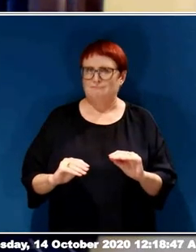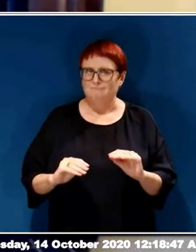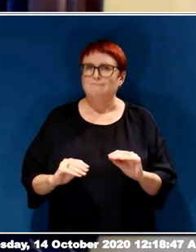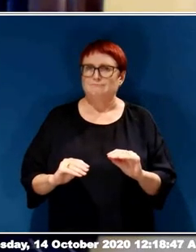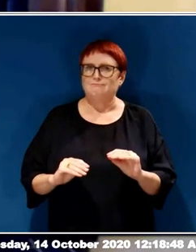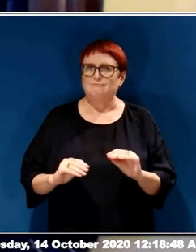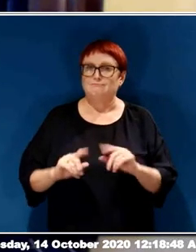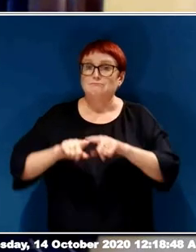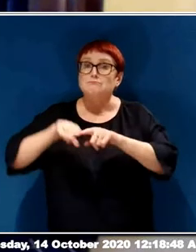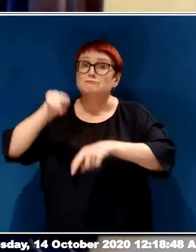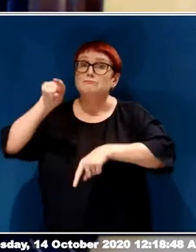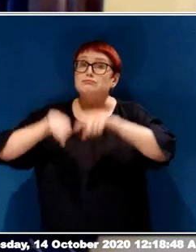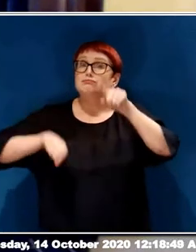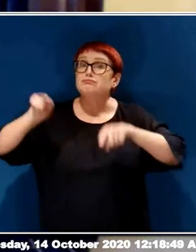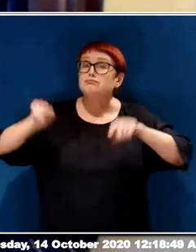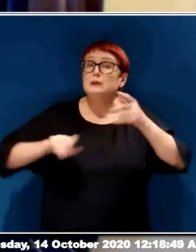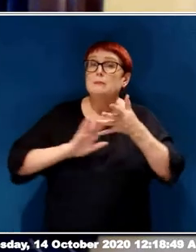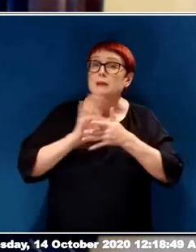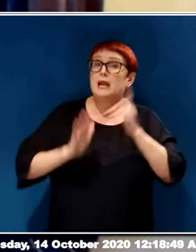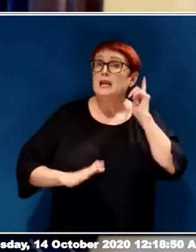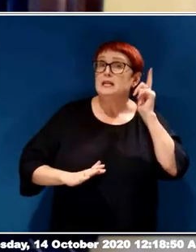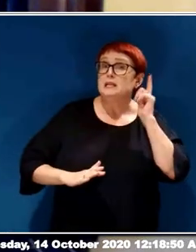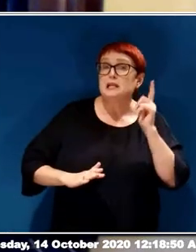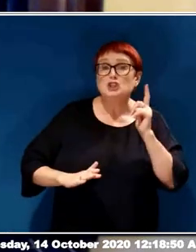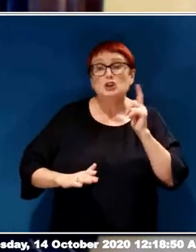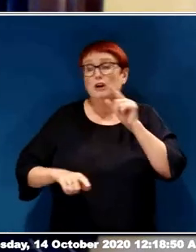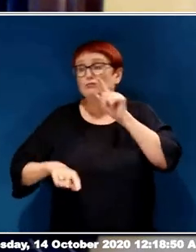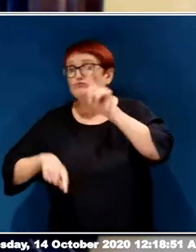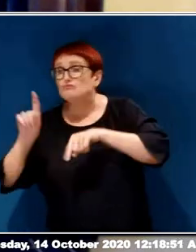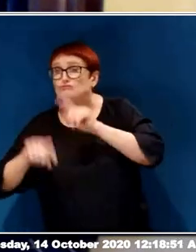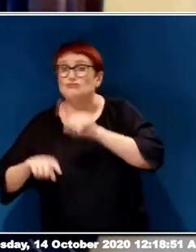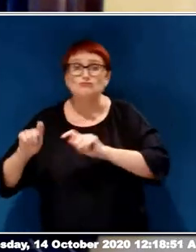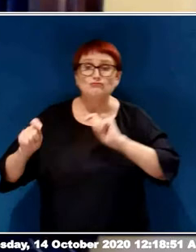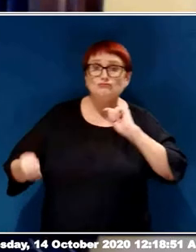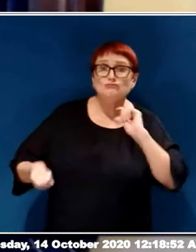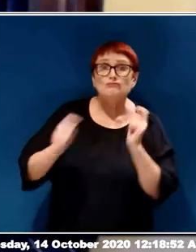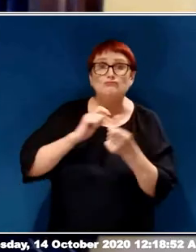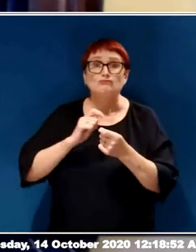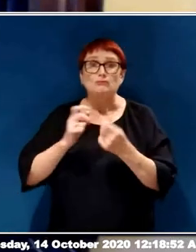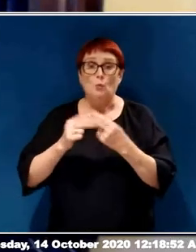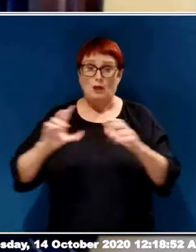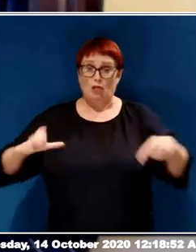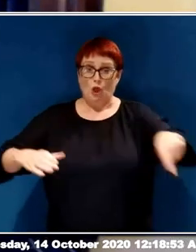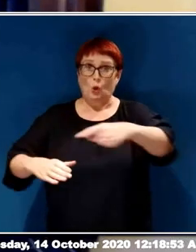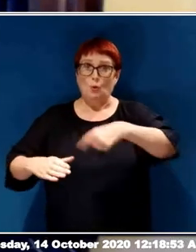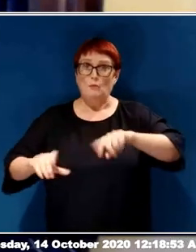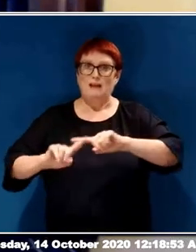heterogeneous mixed ability classes that ensures all students can access a